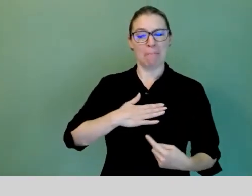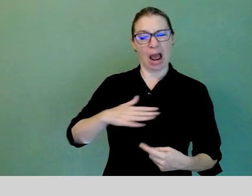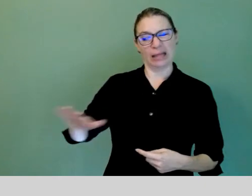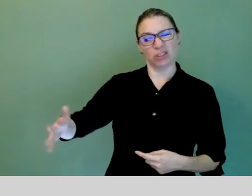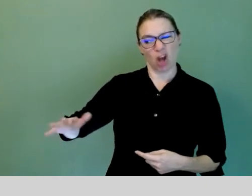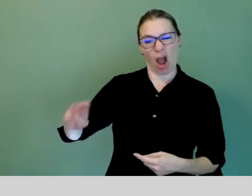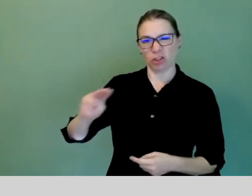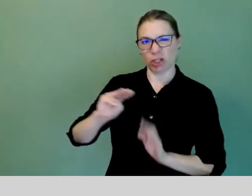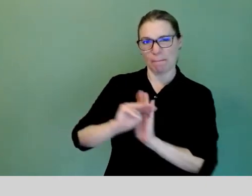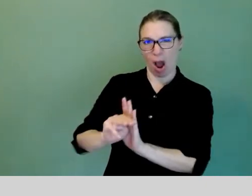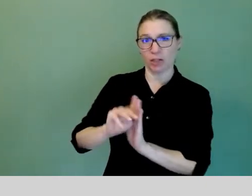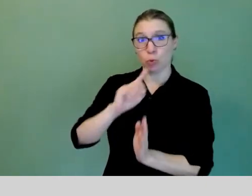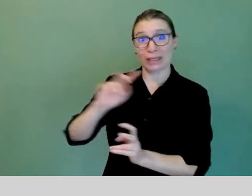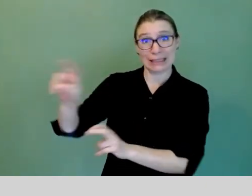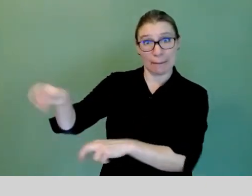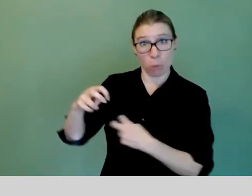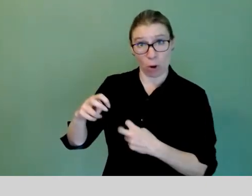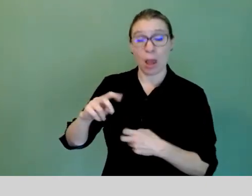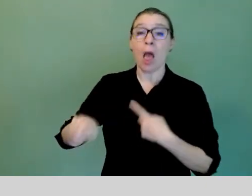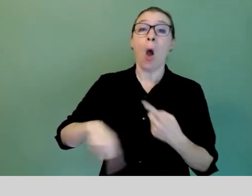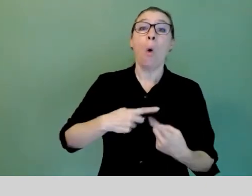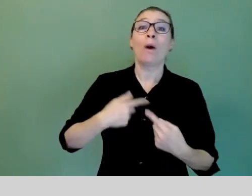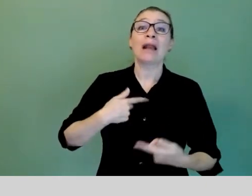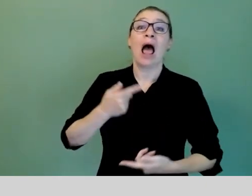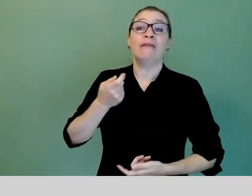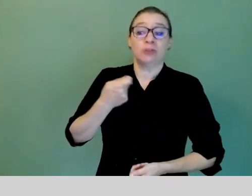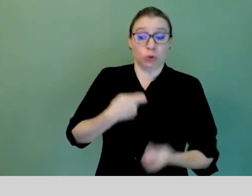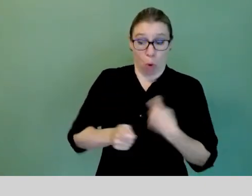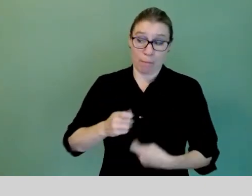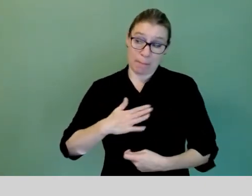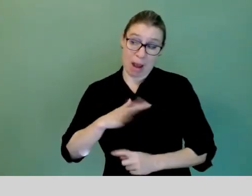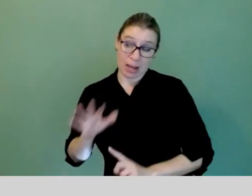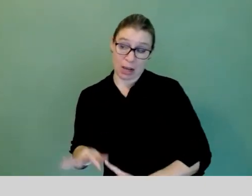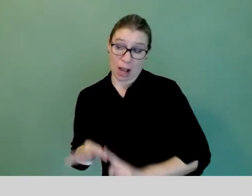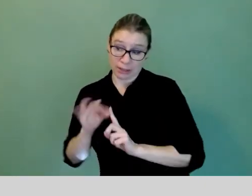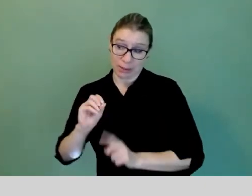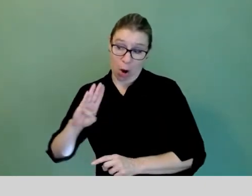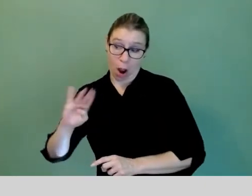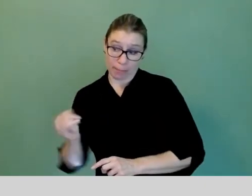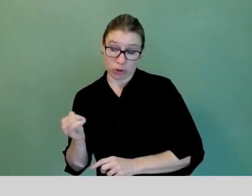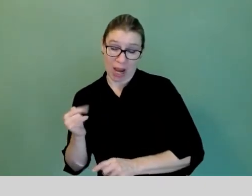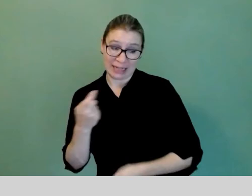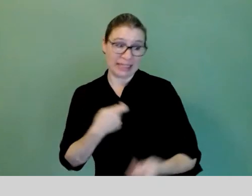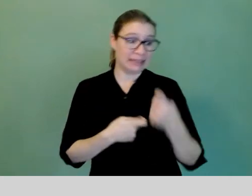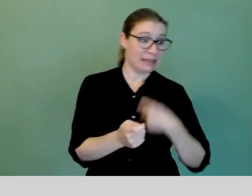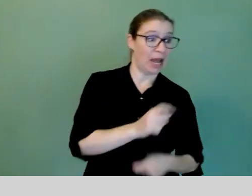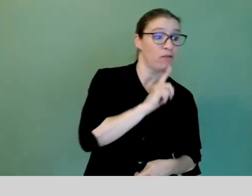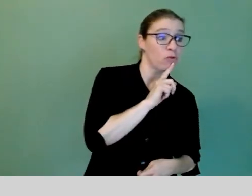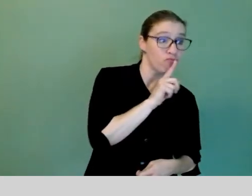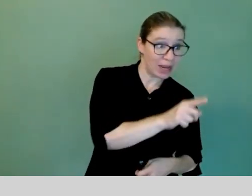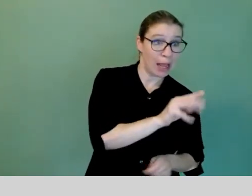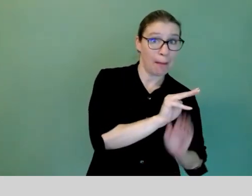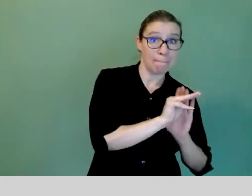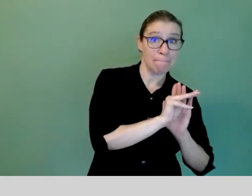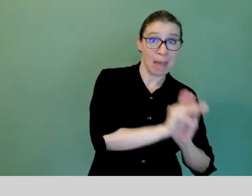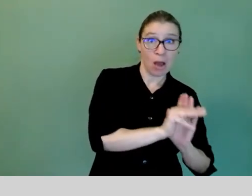So once I've swapped my custom object as the math module, the real math module will never be loaded.